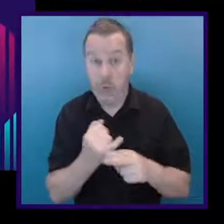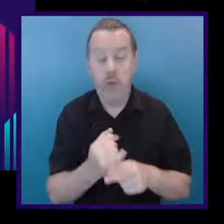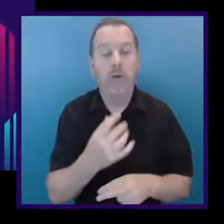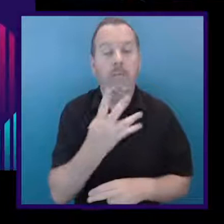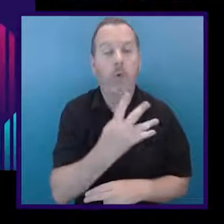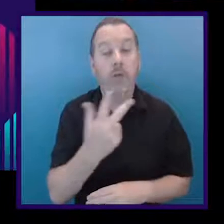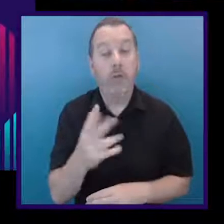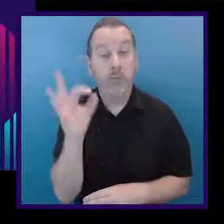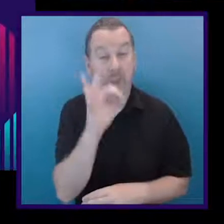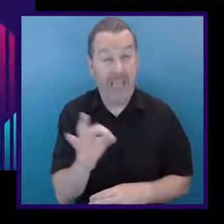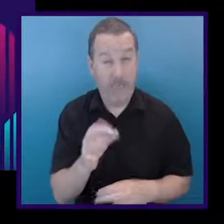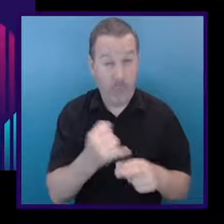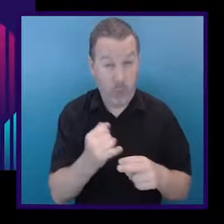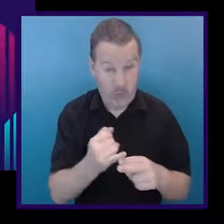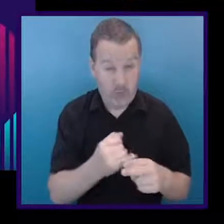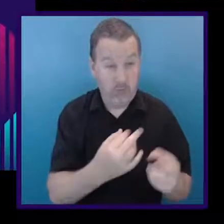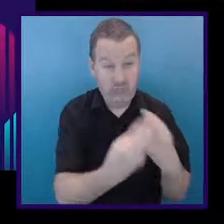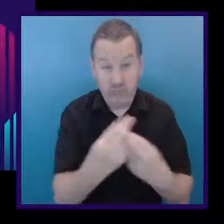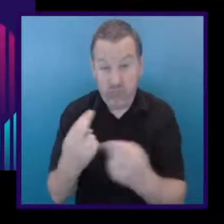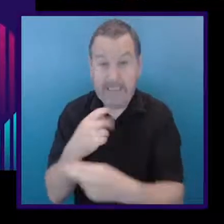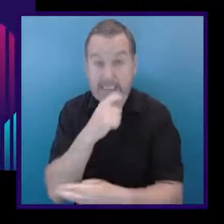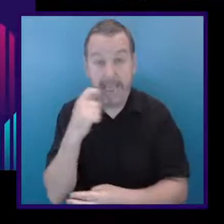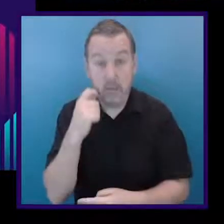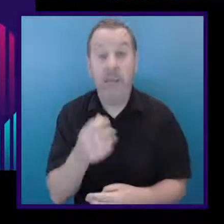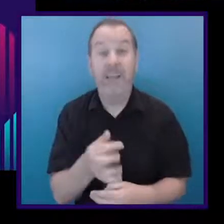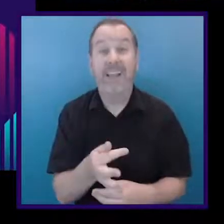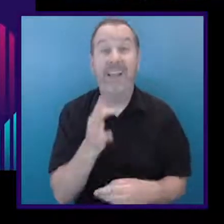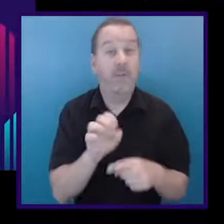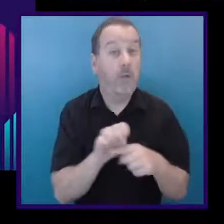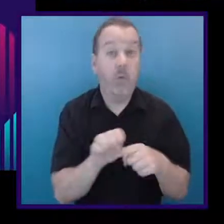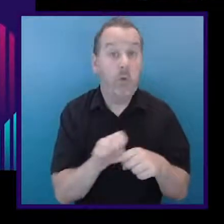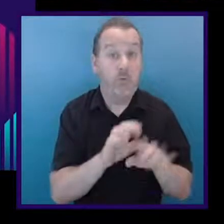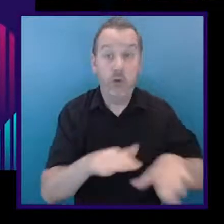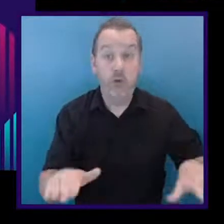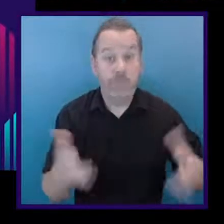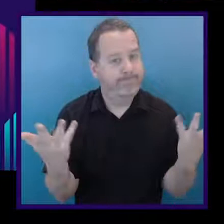level classes was not wrong in modern languages, if there are not enough pupils.